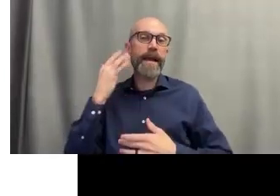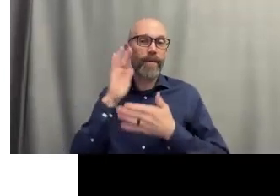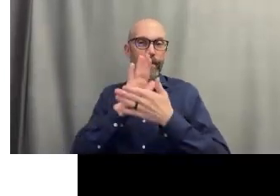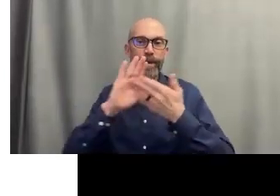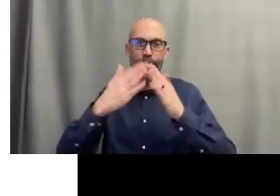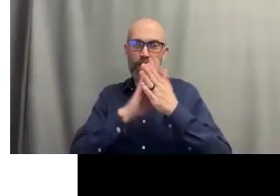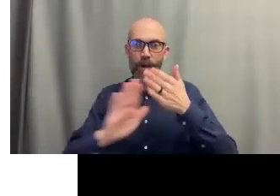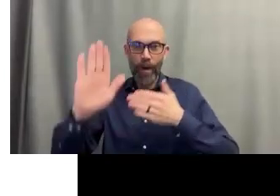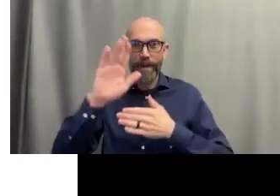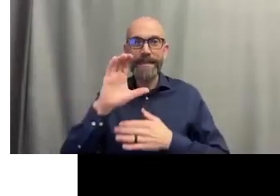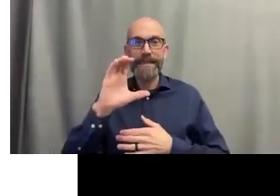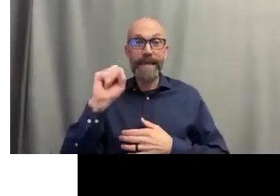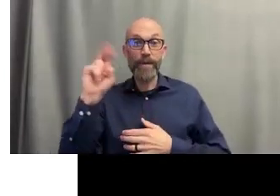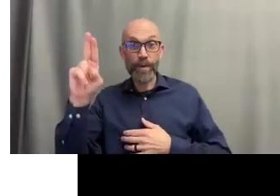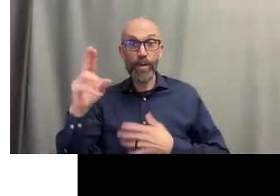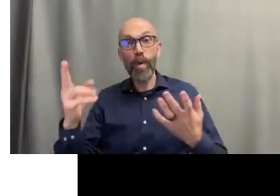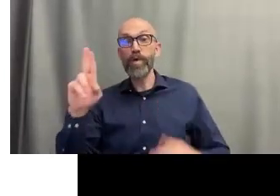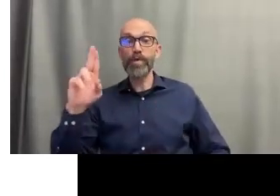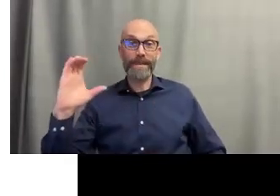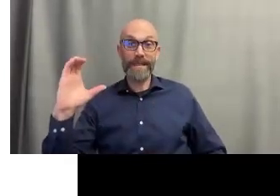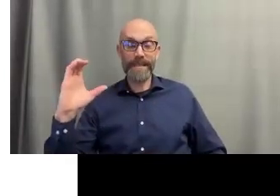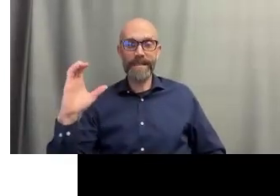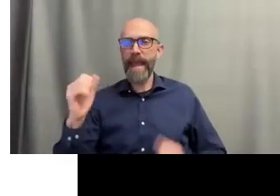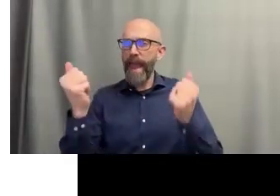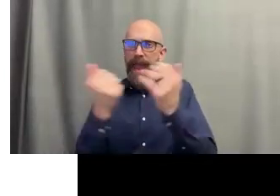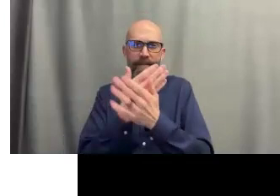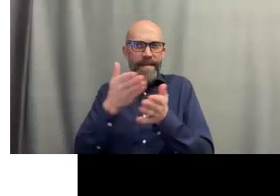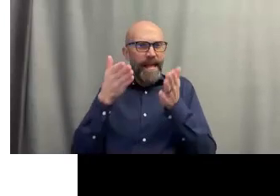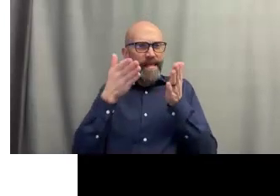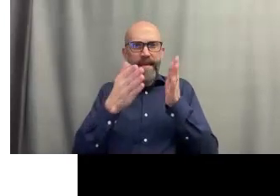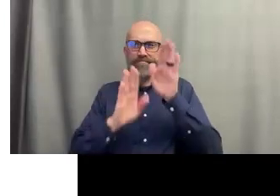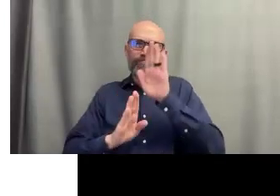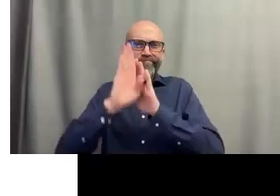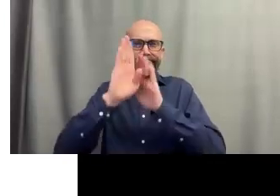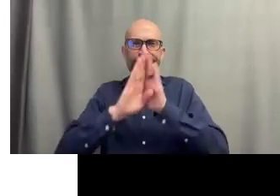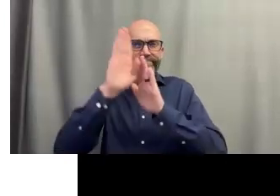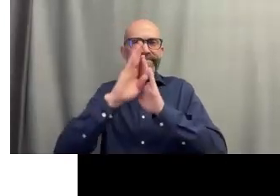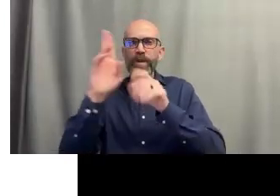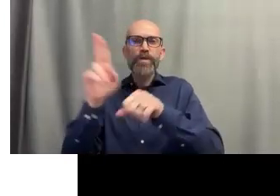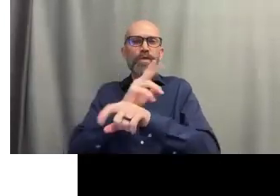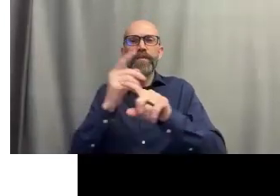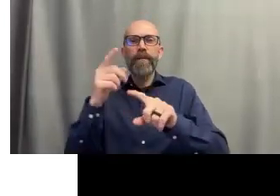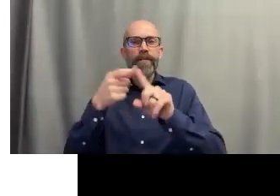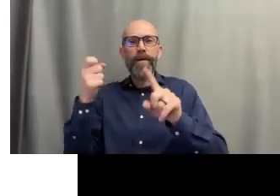and the UCs, and everything in there was developed and being used by faculty at one of our three systems.